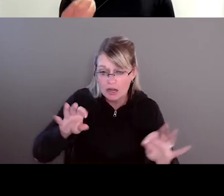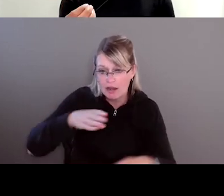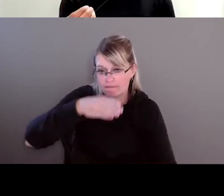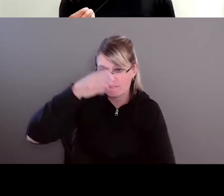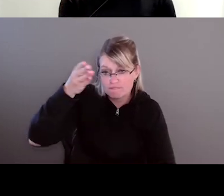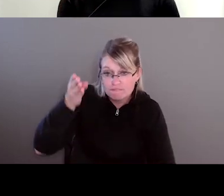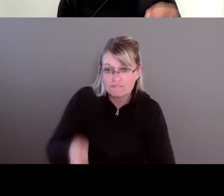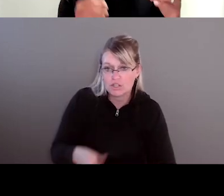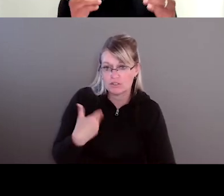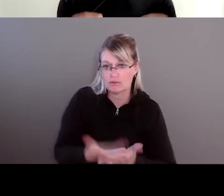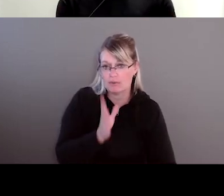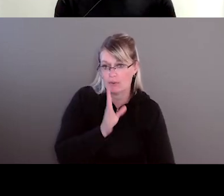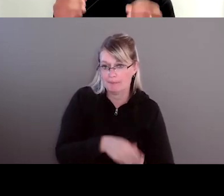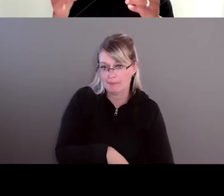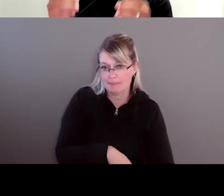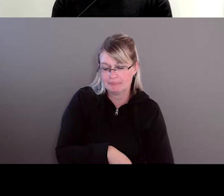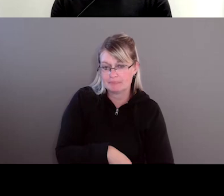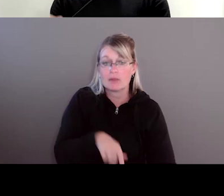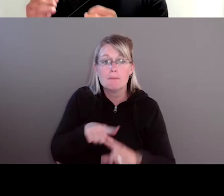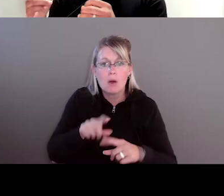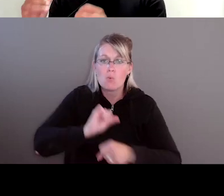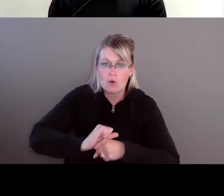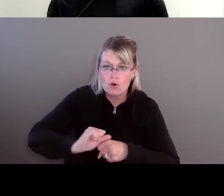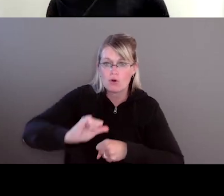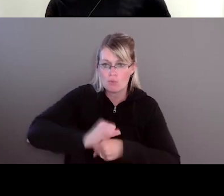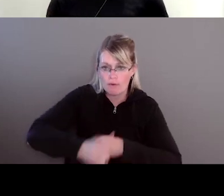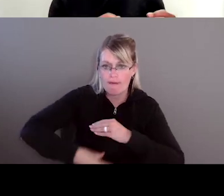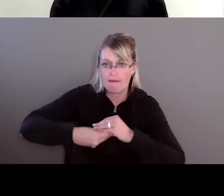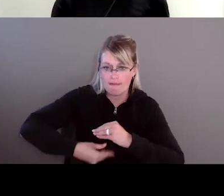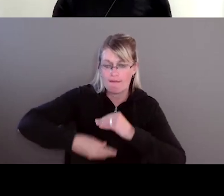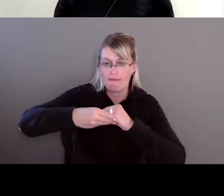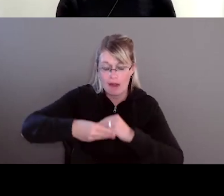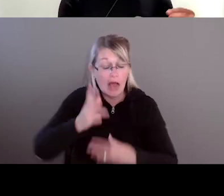get there. But you can work on it incrementally. You can get there I have seen it done. I have done